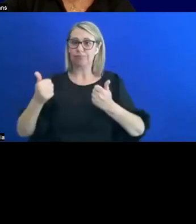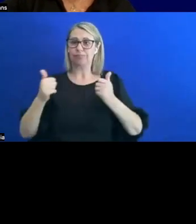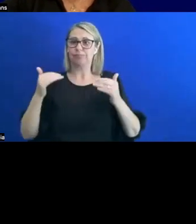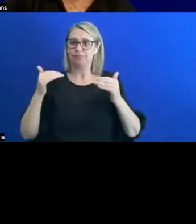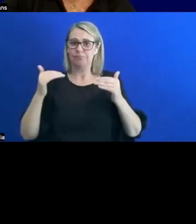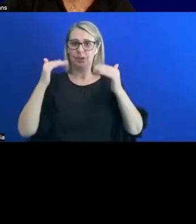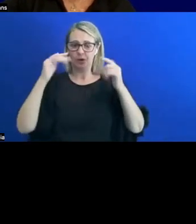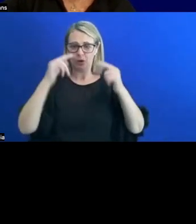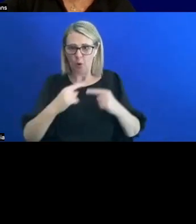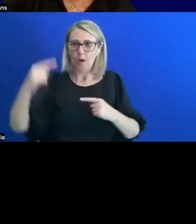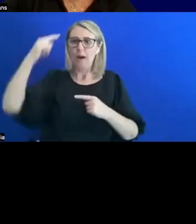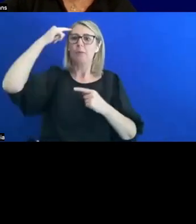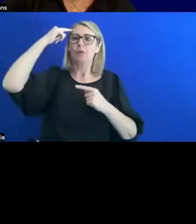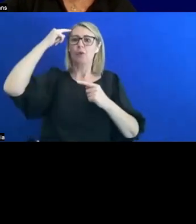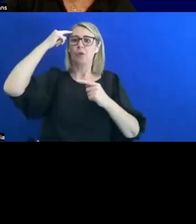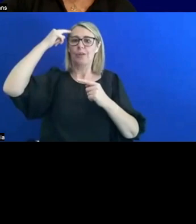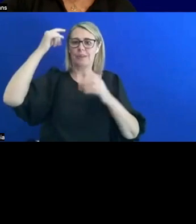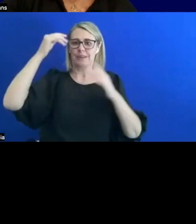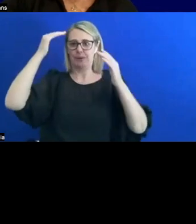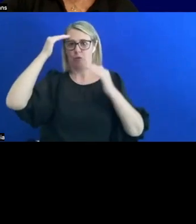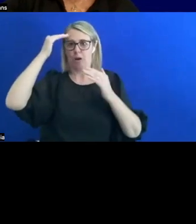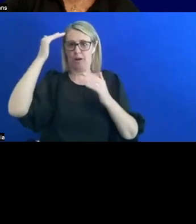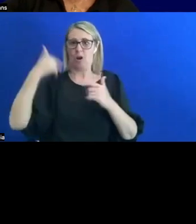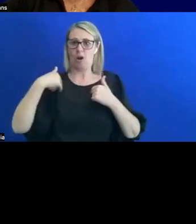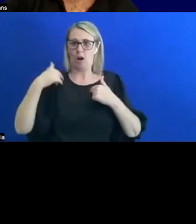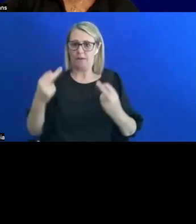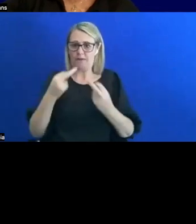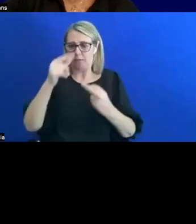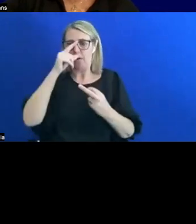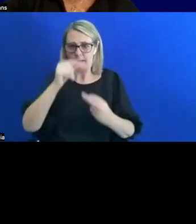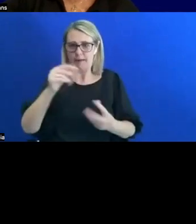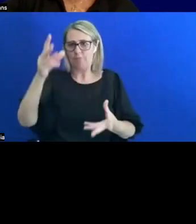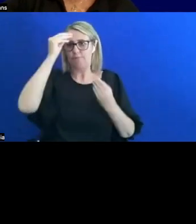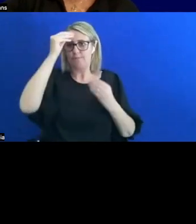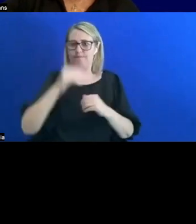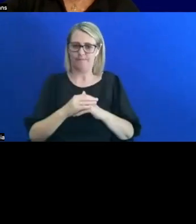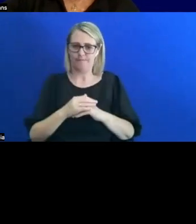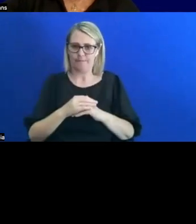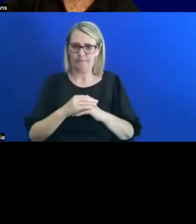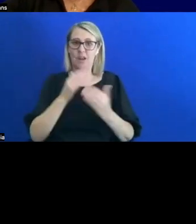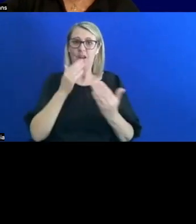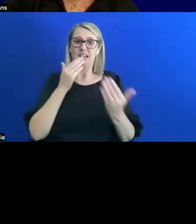brains and I am available for learning. As compared to when that relationship is